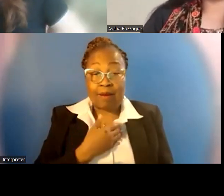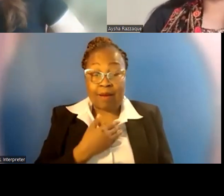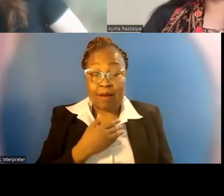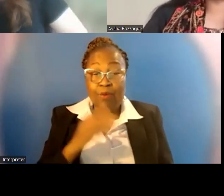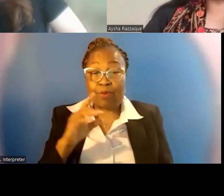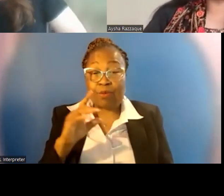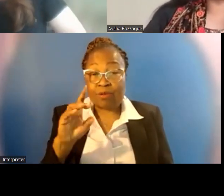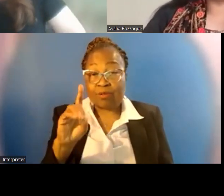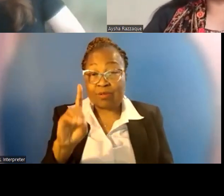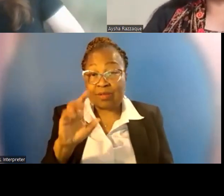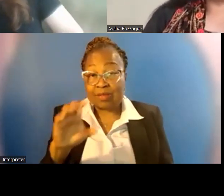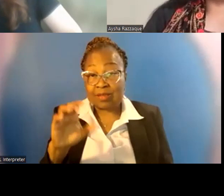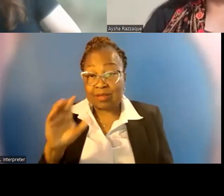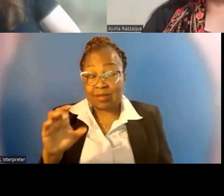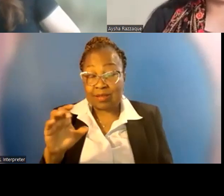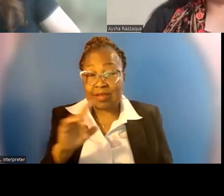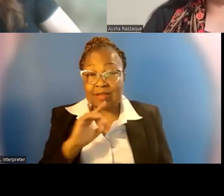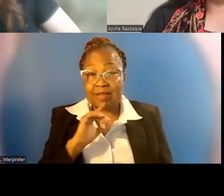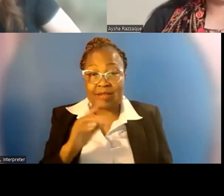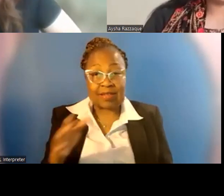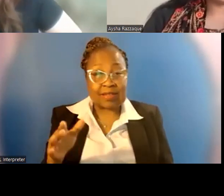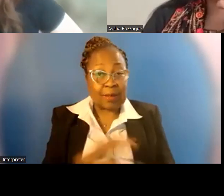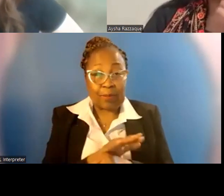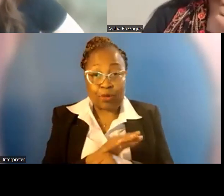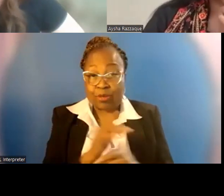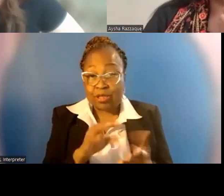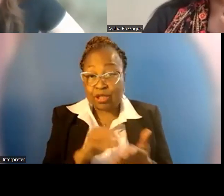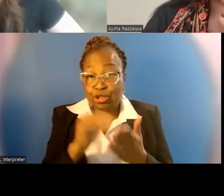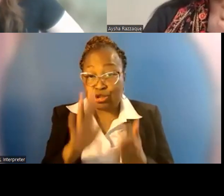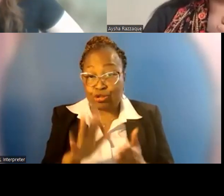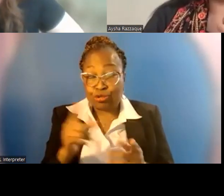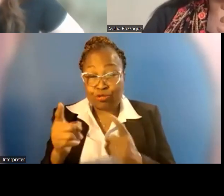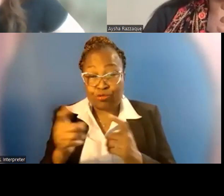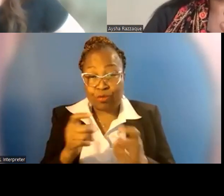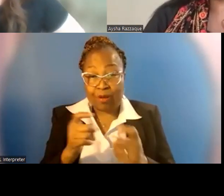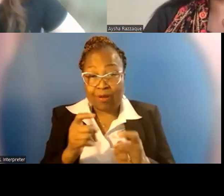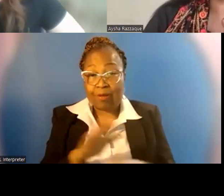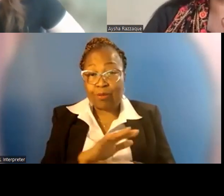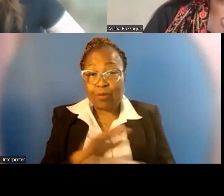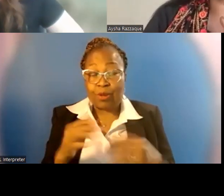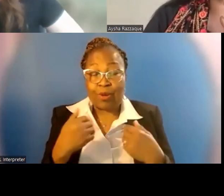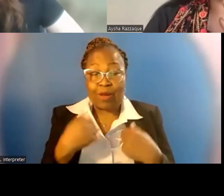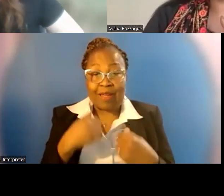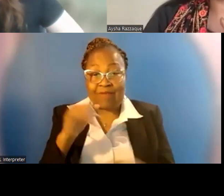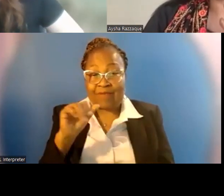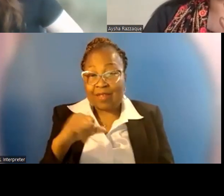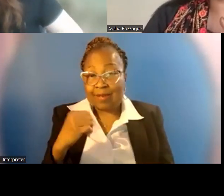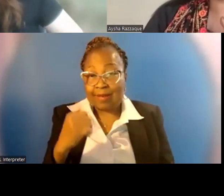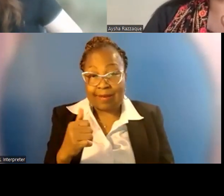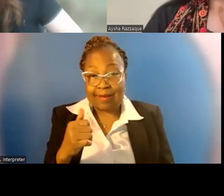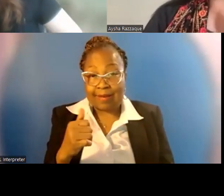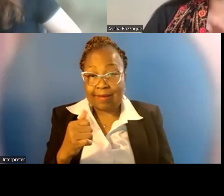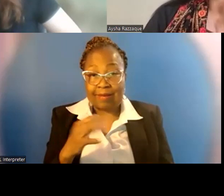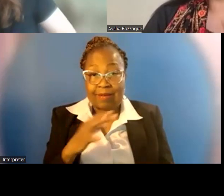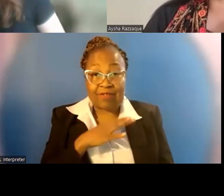is completely student run. So we don't have any sort of official oversight